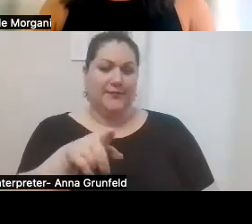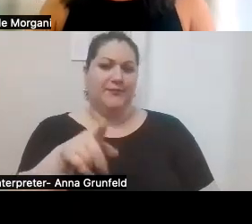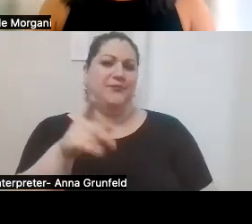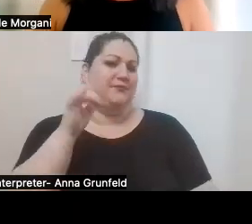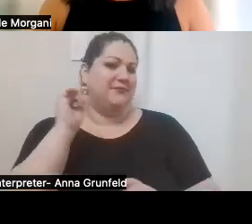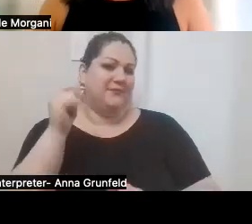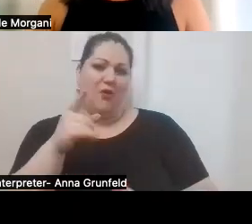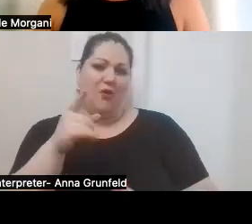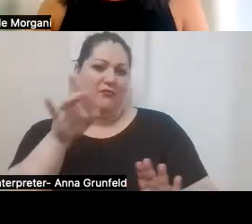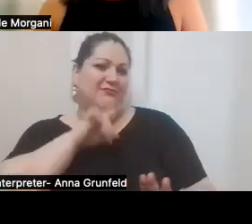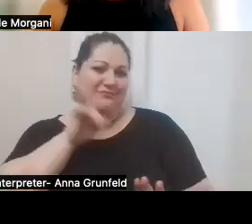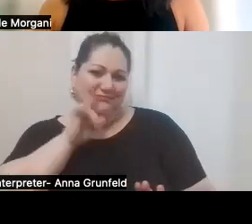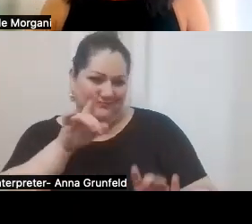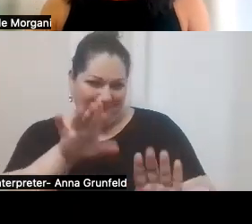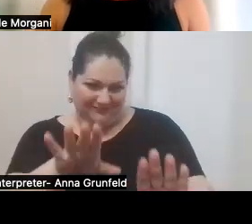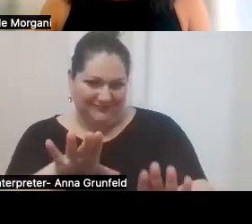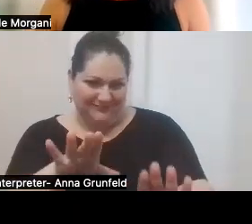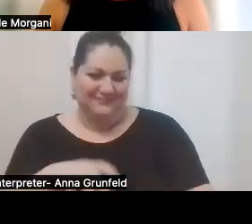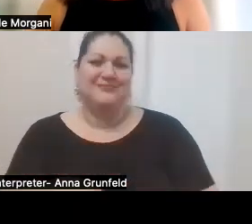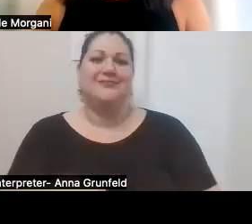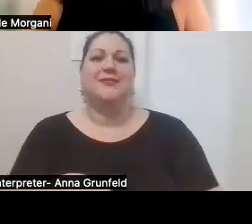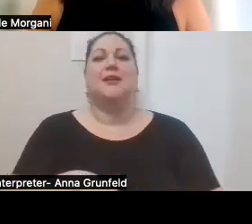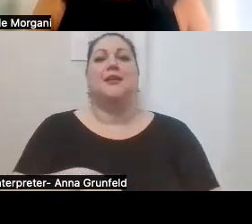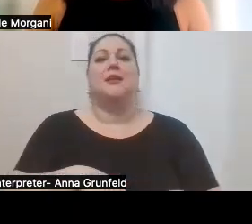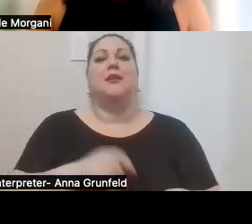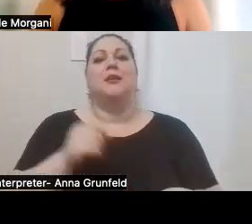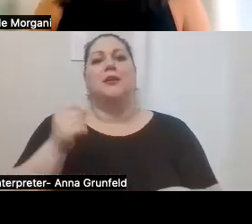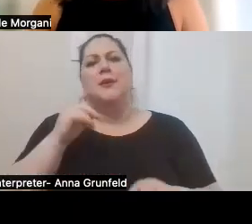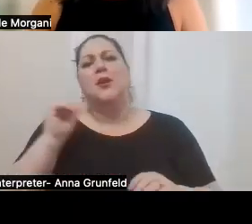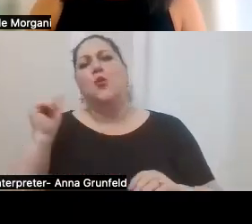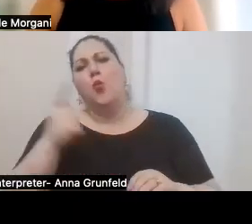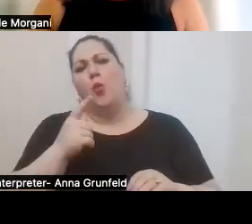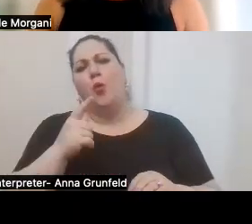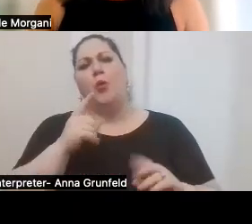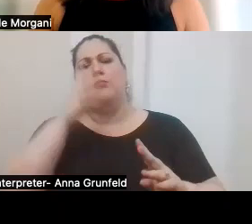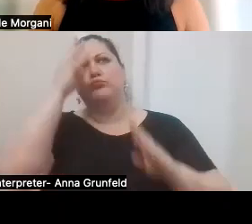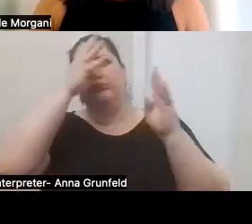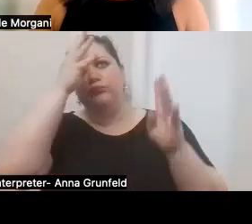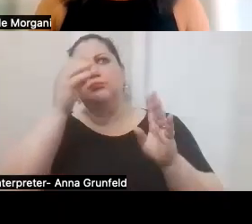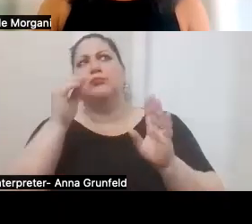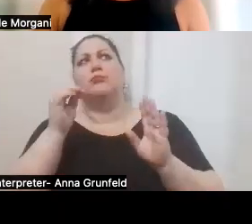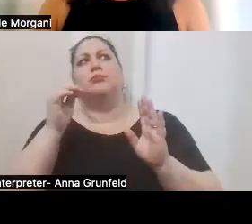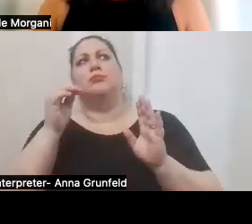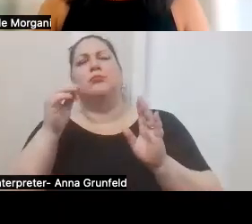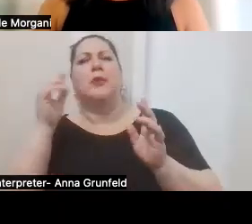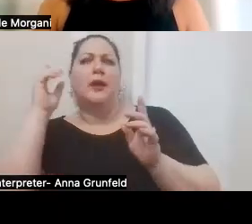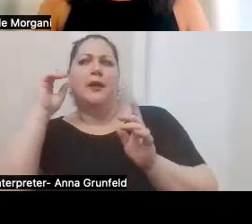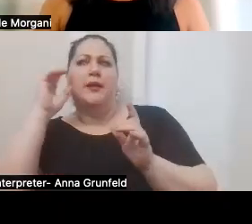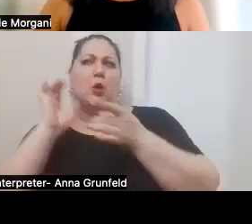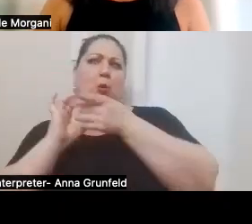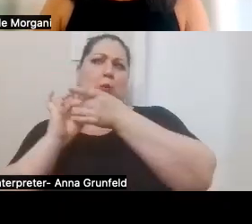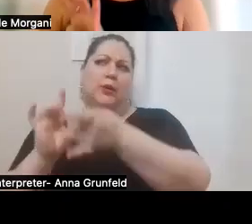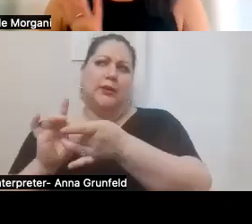and these are all been done with some student in mind or various students combined in mind just but